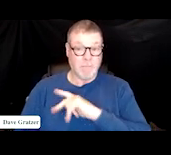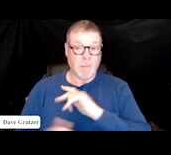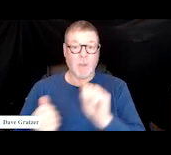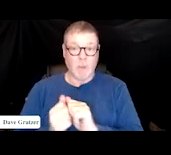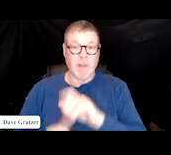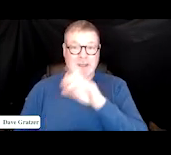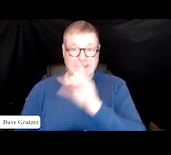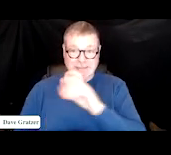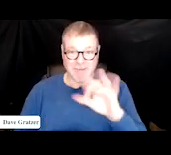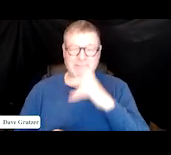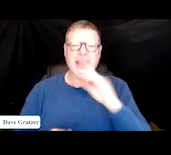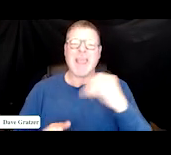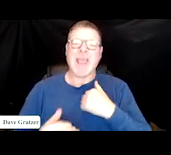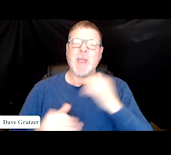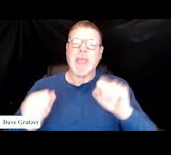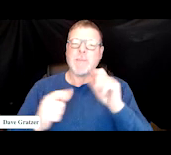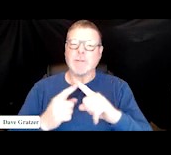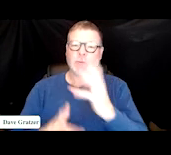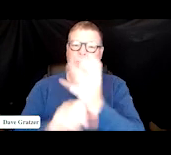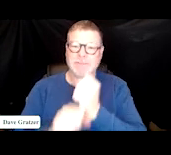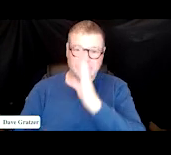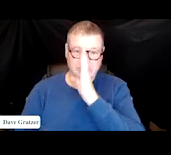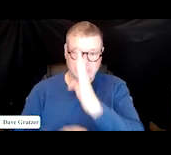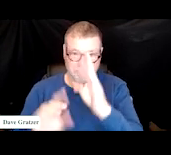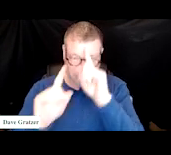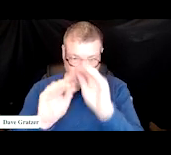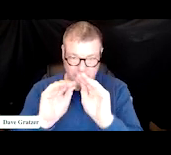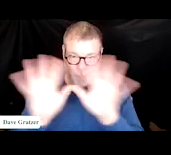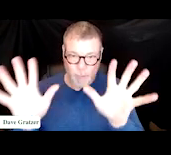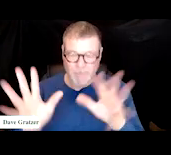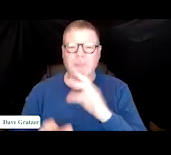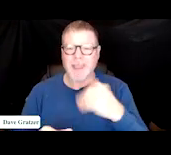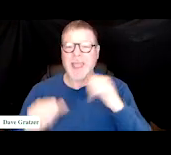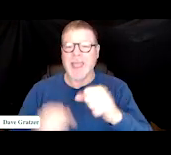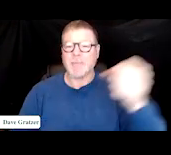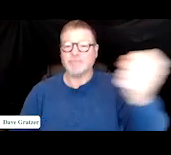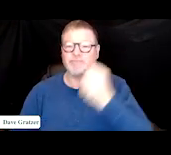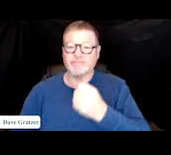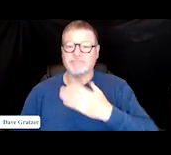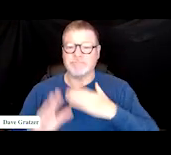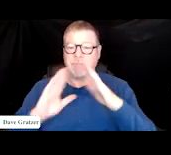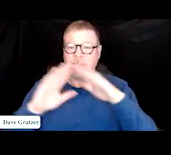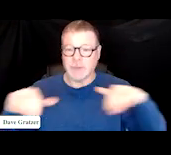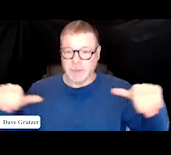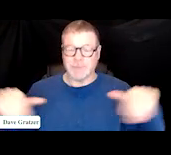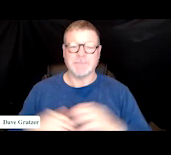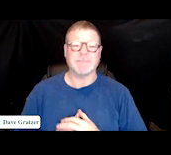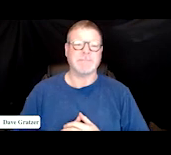I shared how I was able to obtain my sobriety and how I was able to get my children back from the Department of Children and Family.